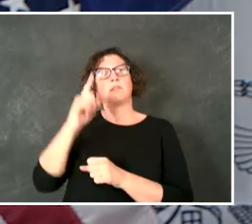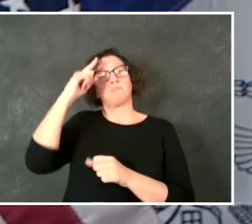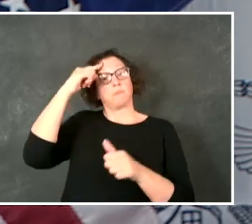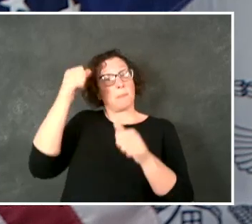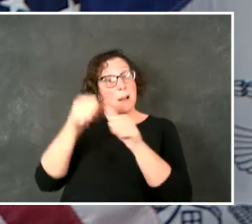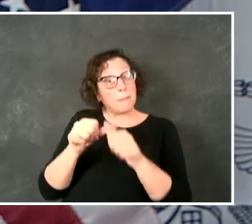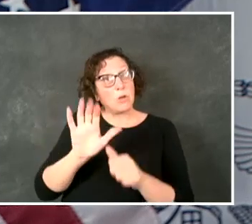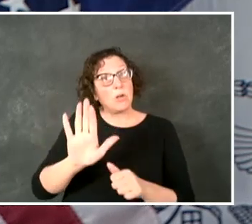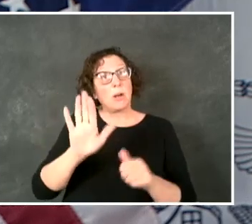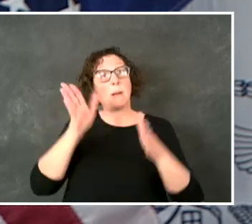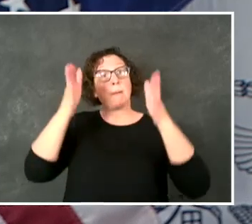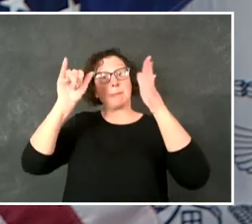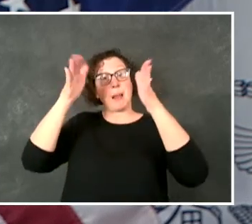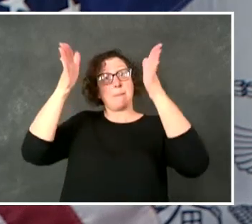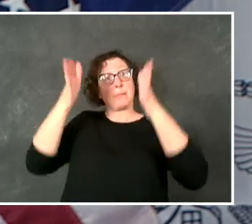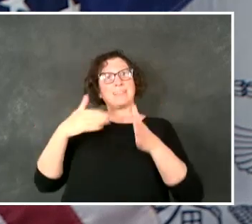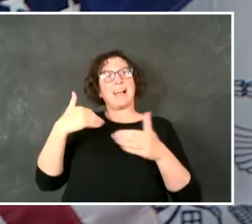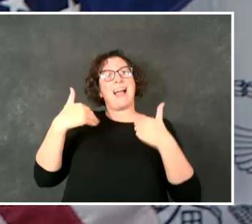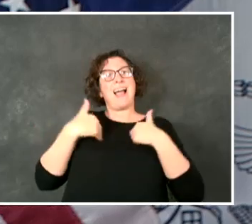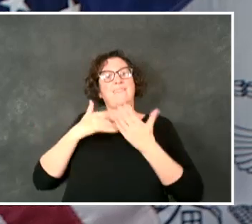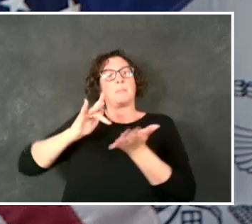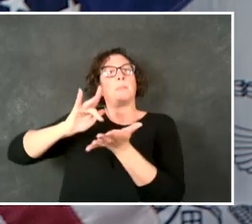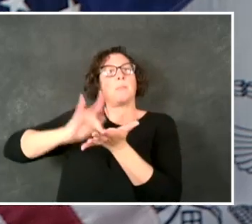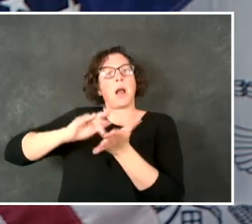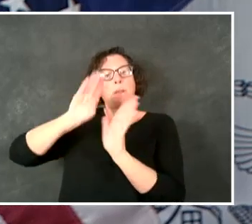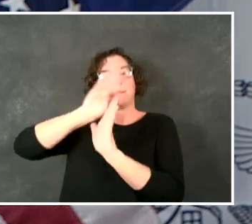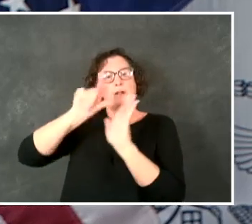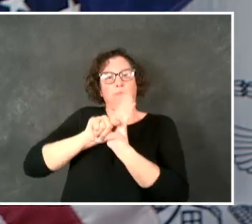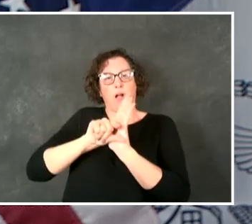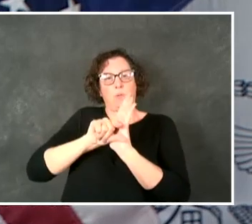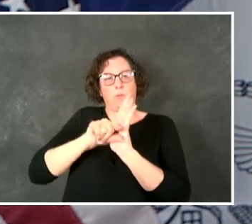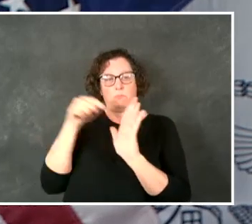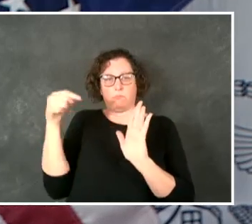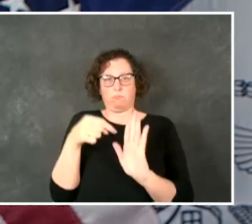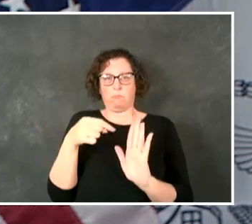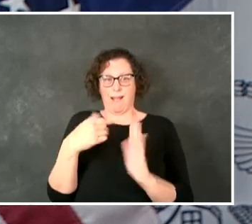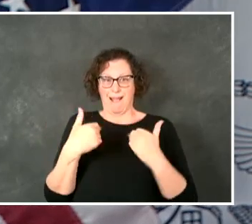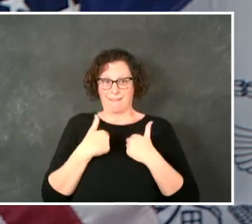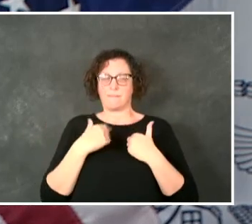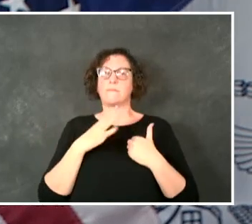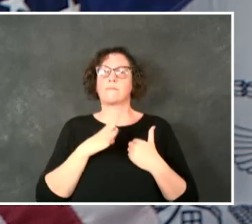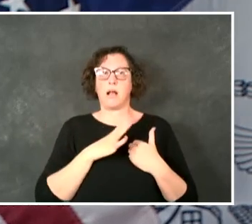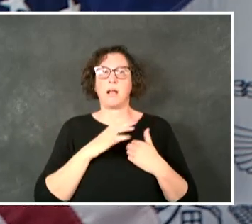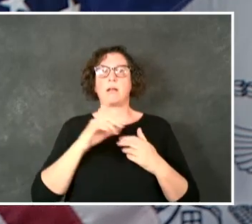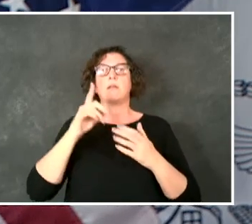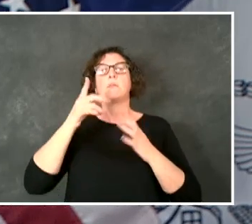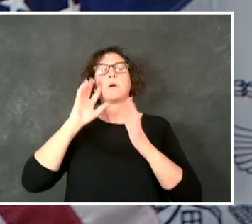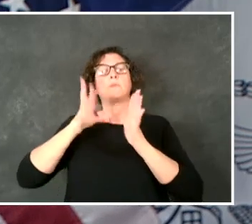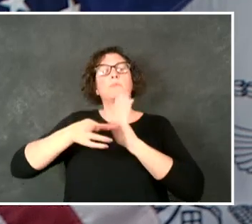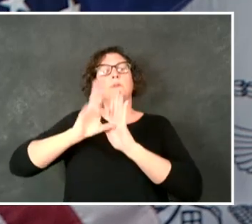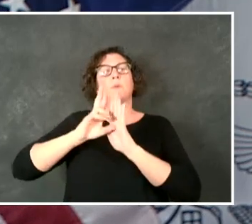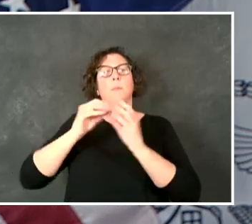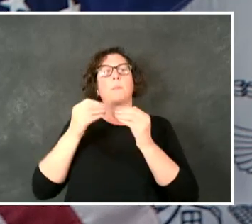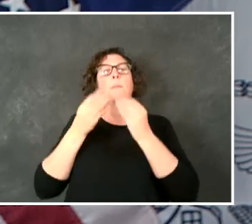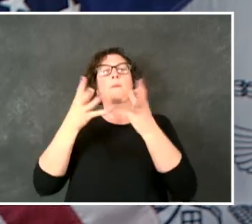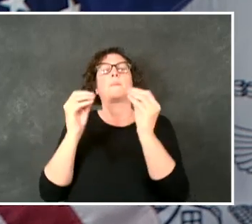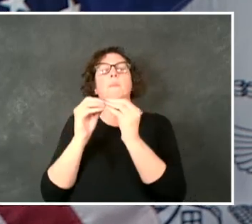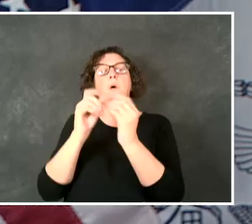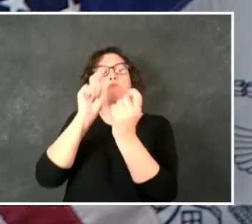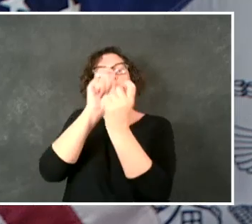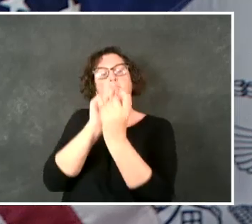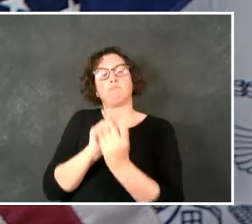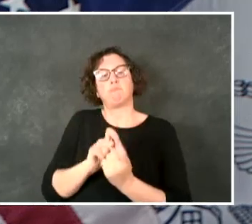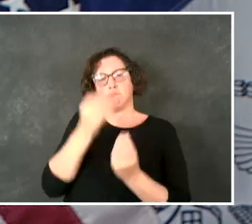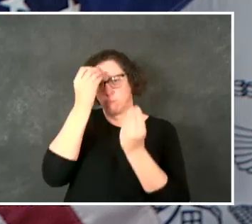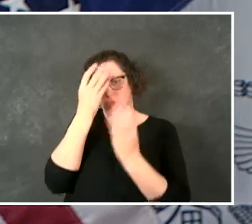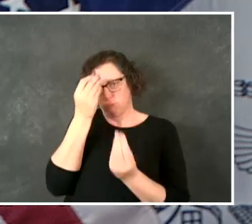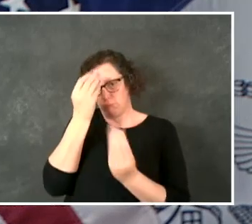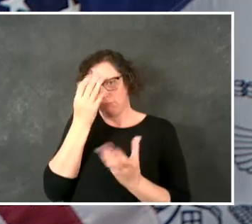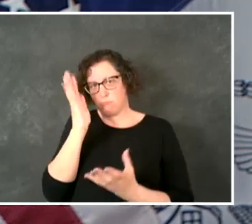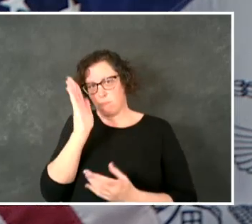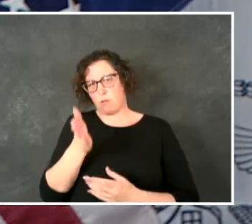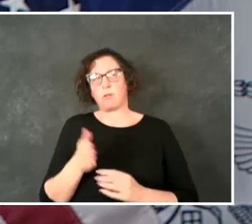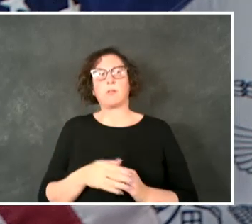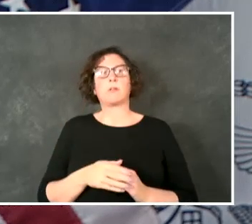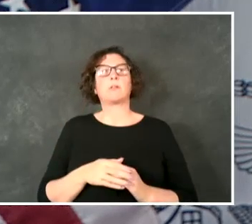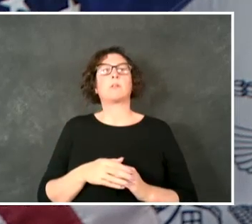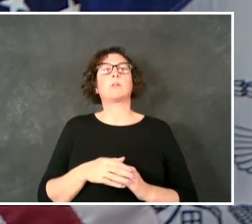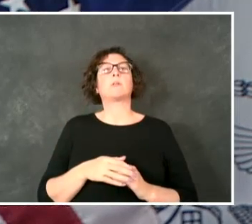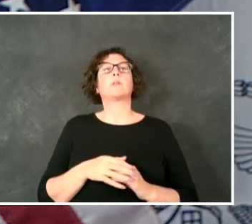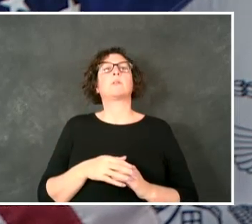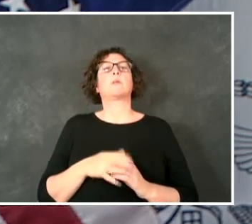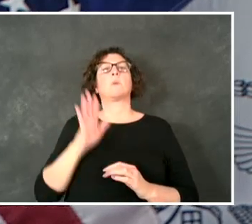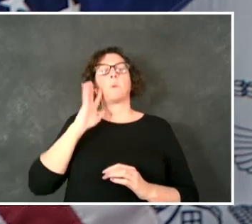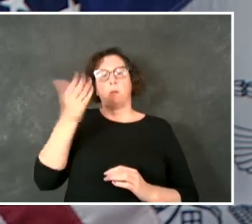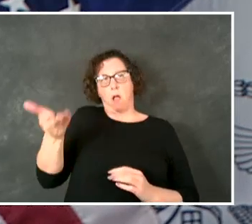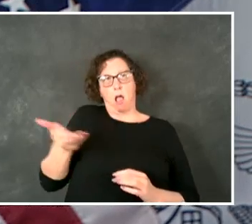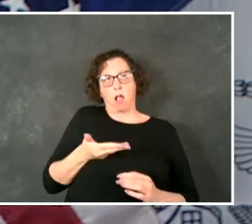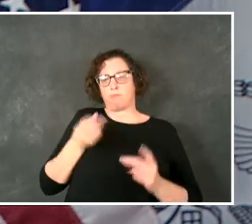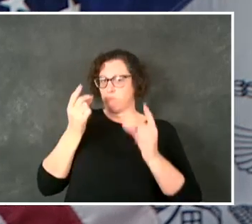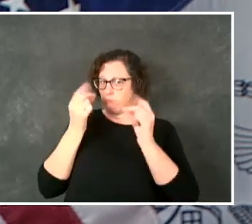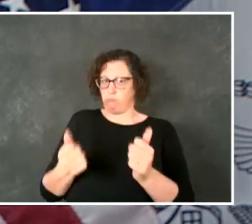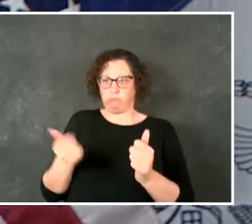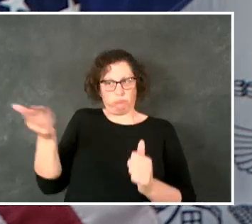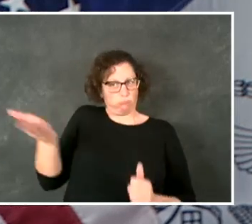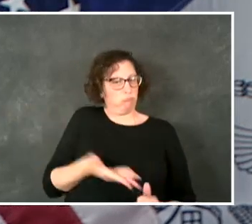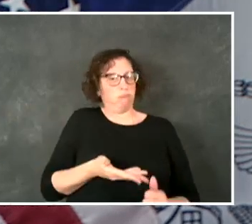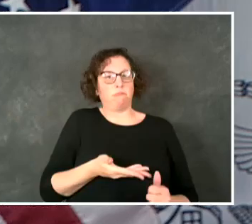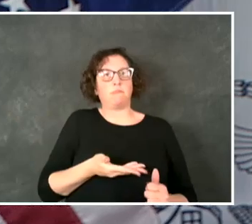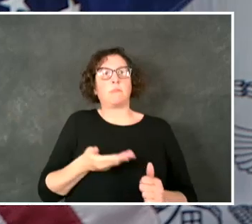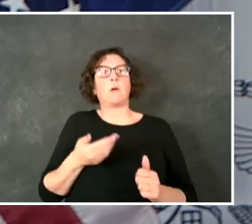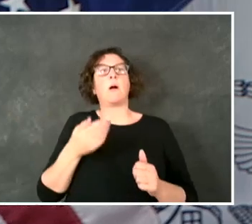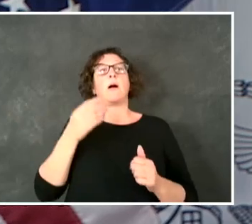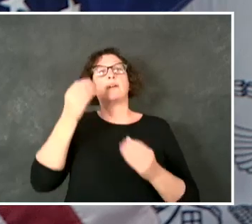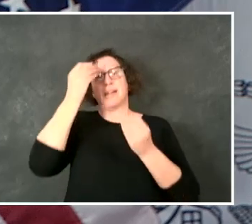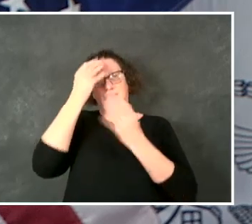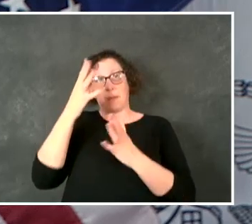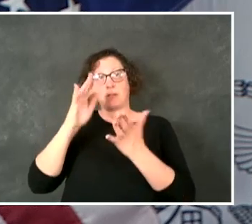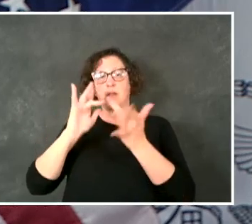HEALTH CARE